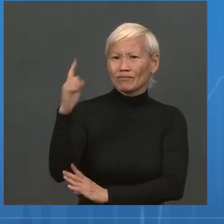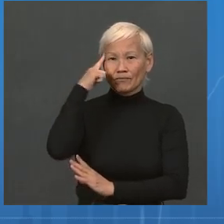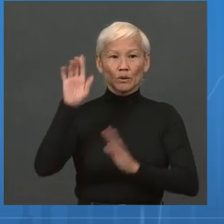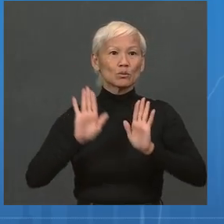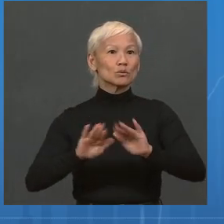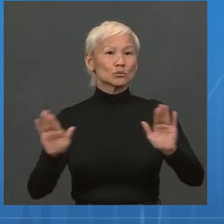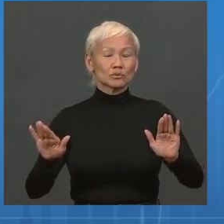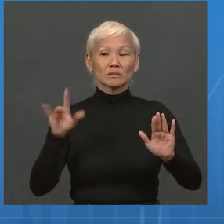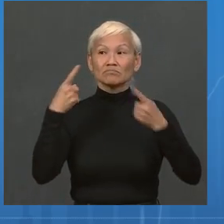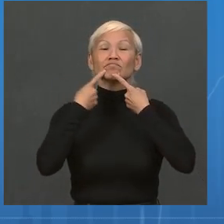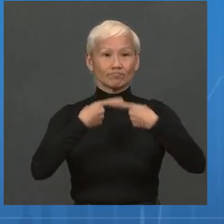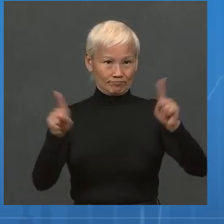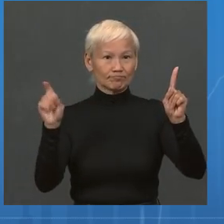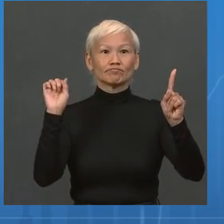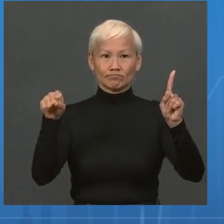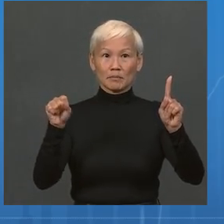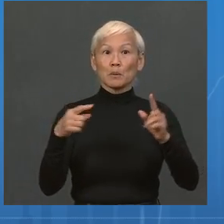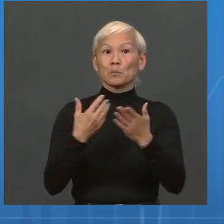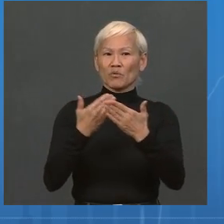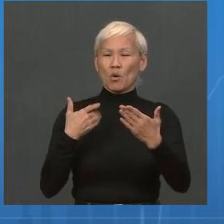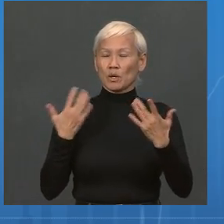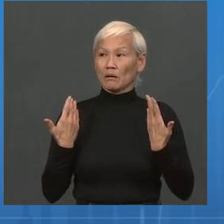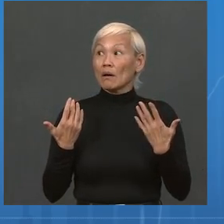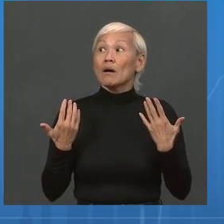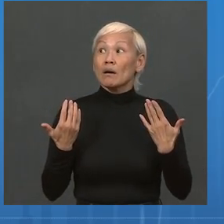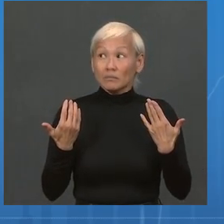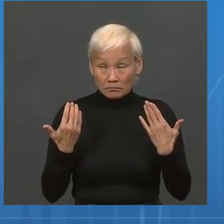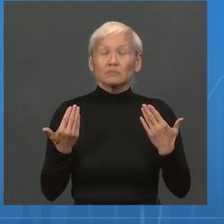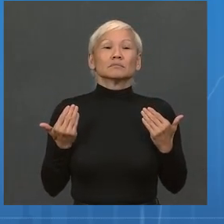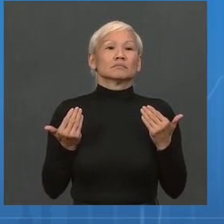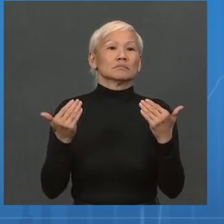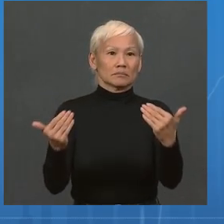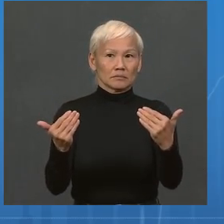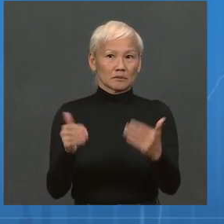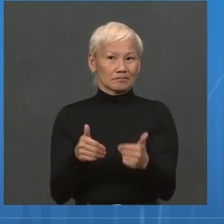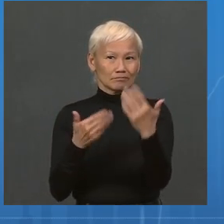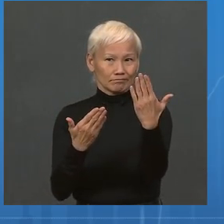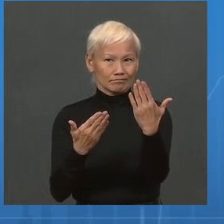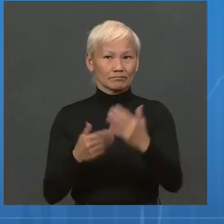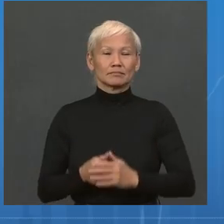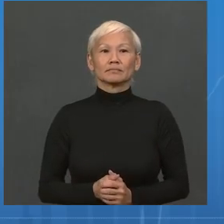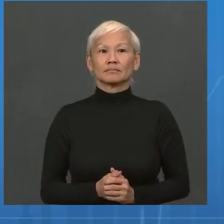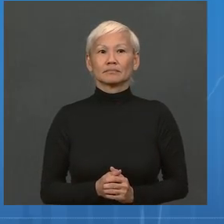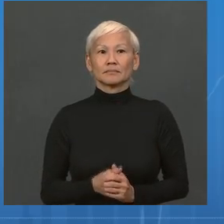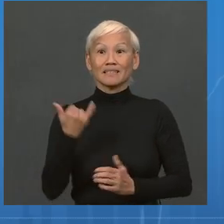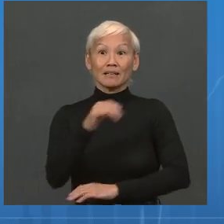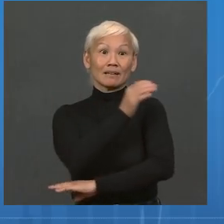before recommending this vaccine for your child. In clinical trials, vaccination was found